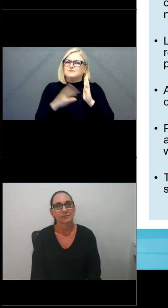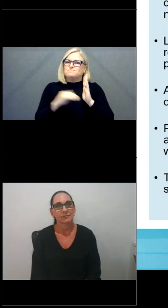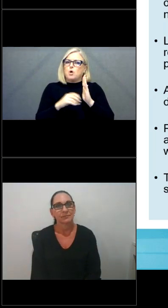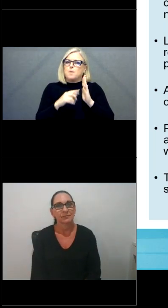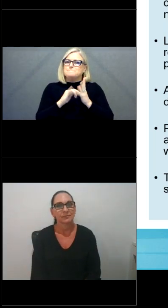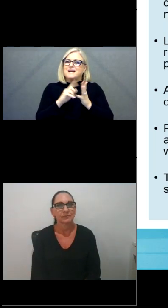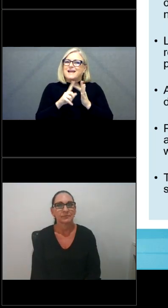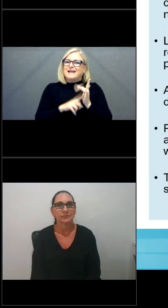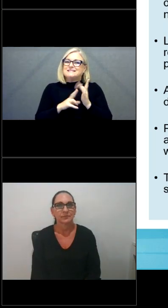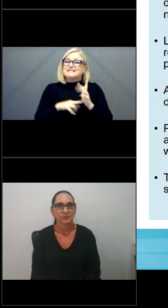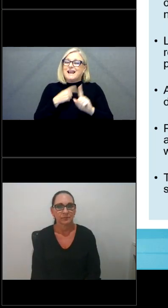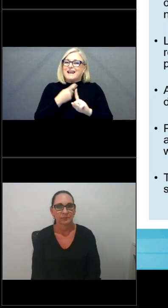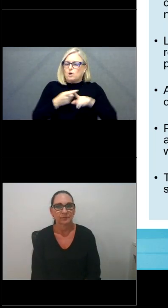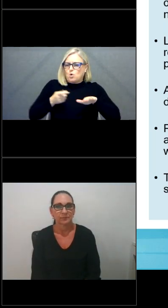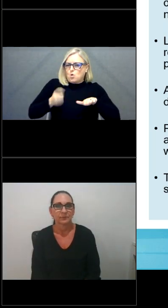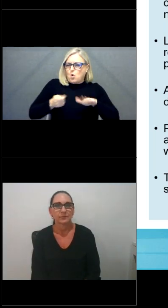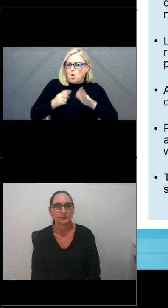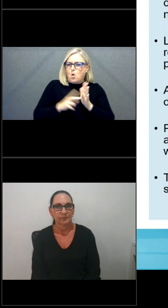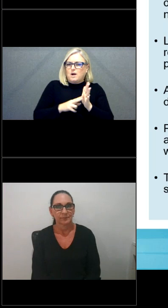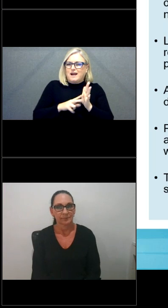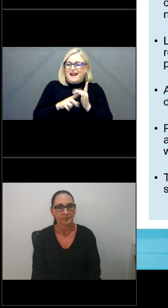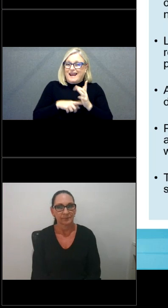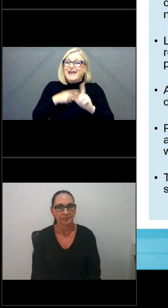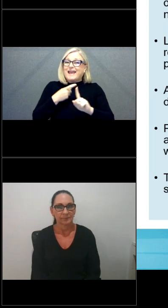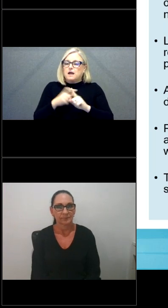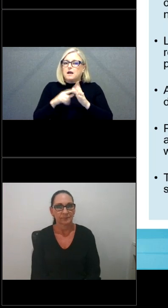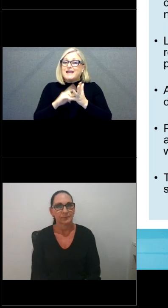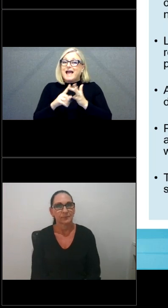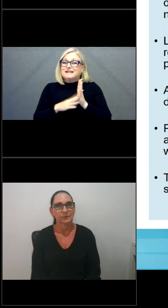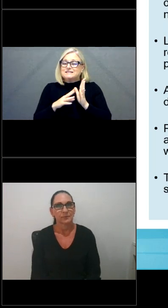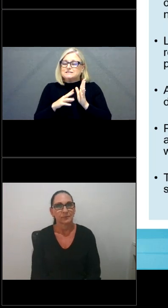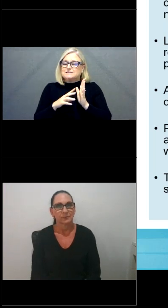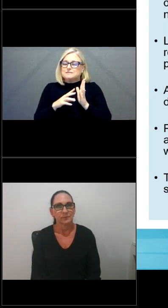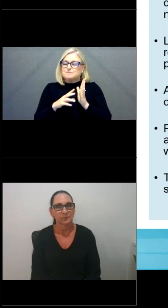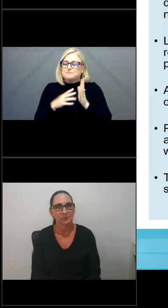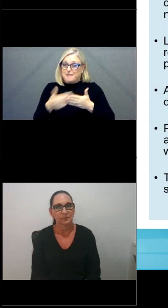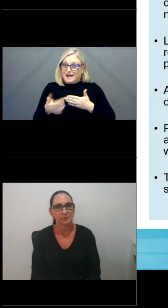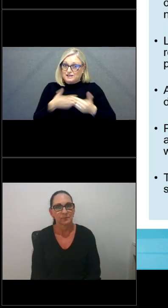participant they provided to us to the prosecutor to the magistrate so that at that review we can